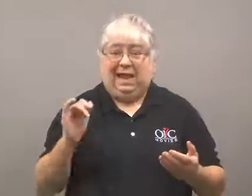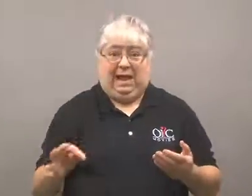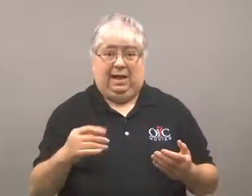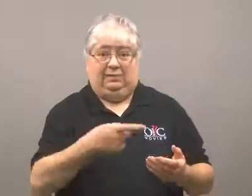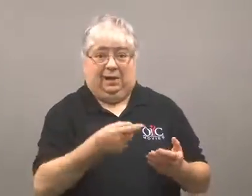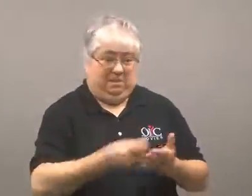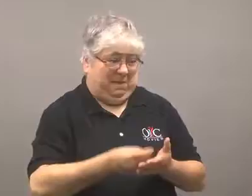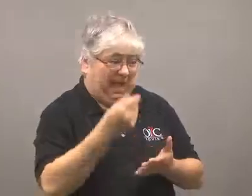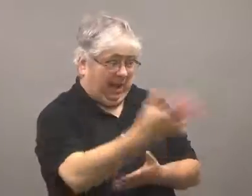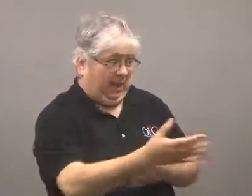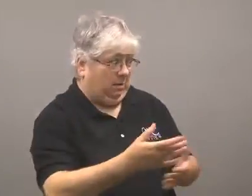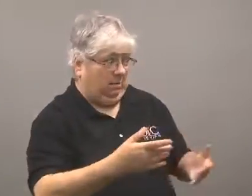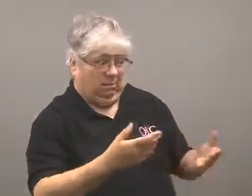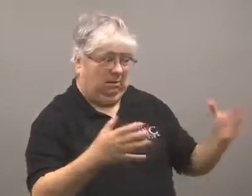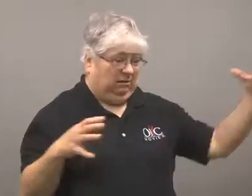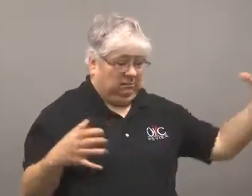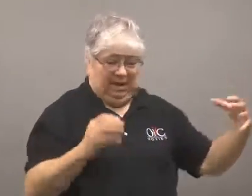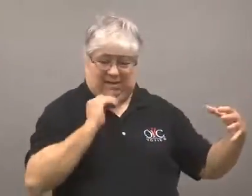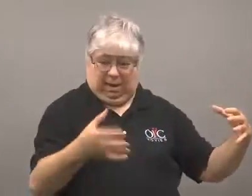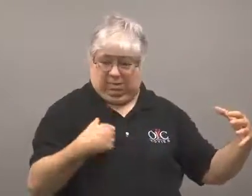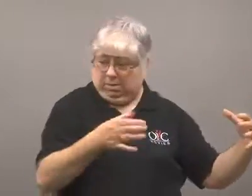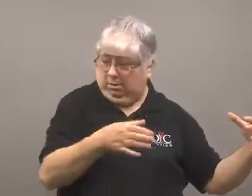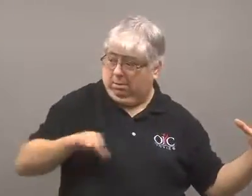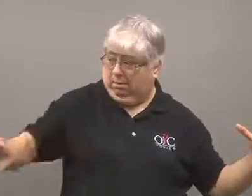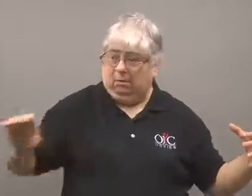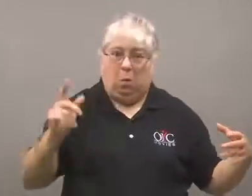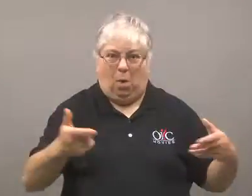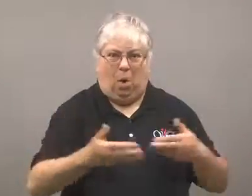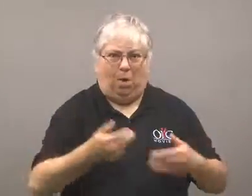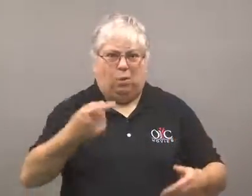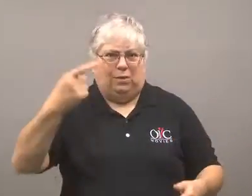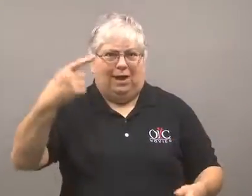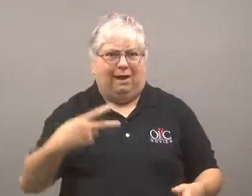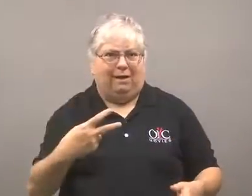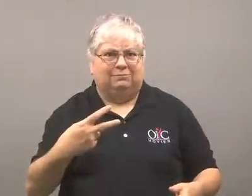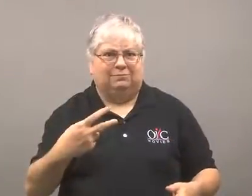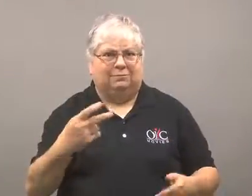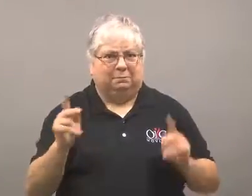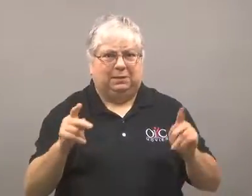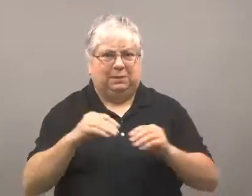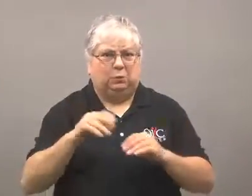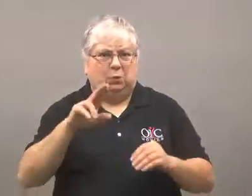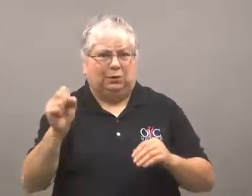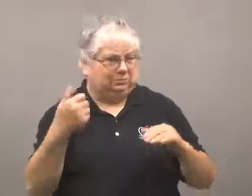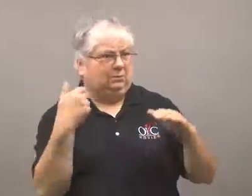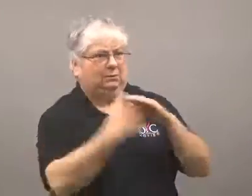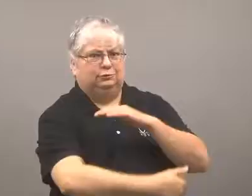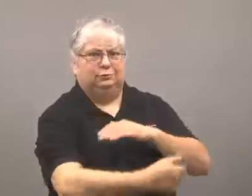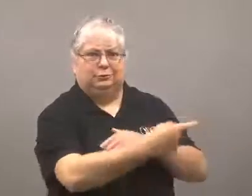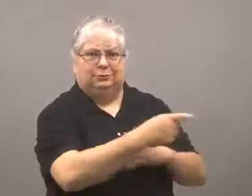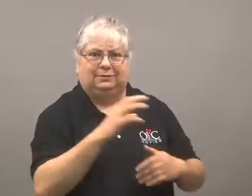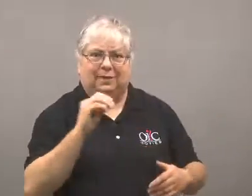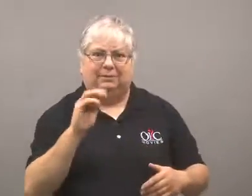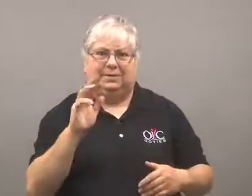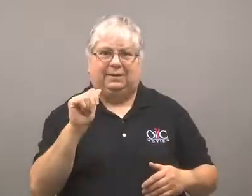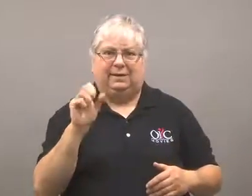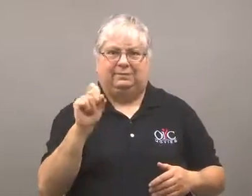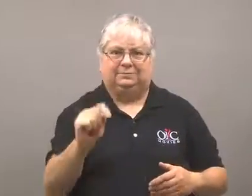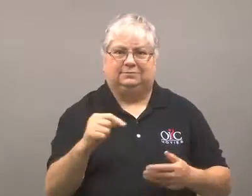Without the transfer of customers, it would have serviced nearly half the people in the US.